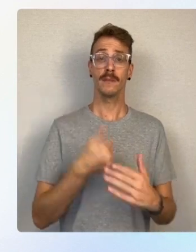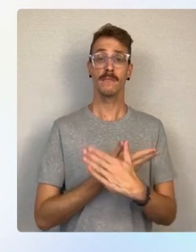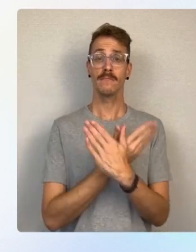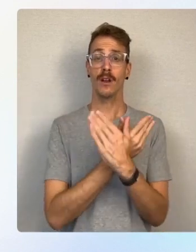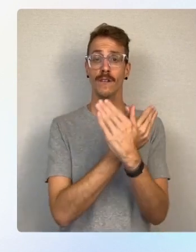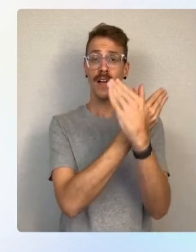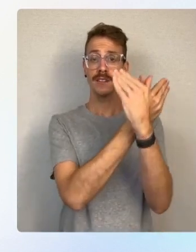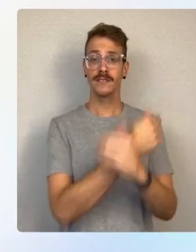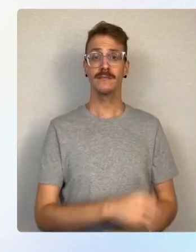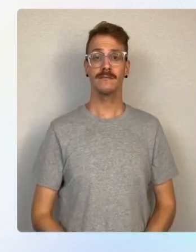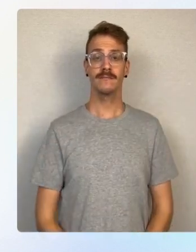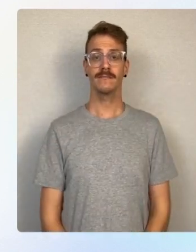Summon butterflies.